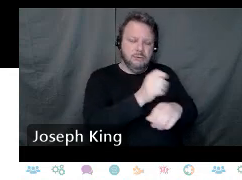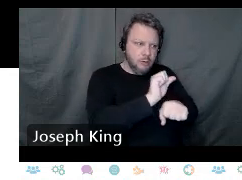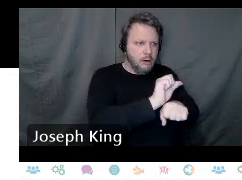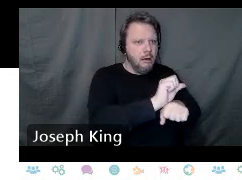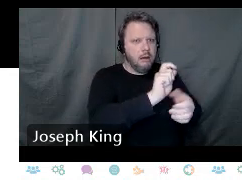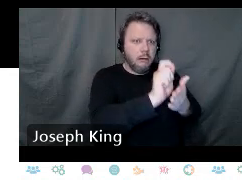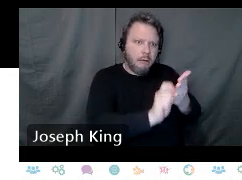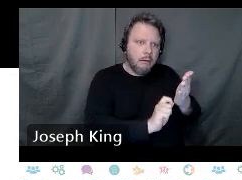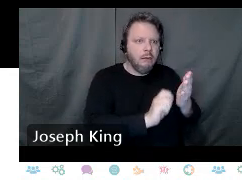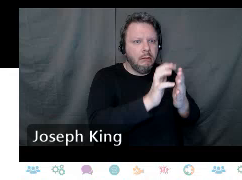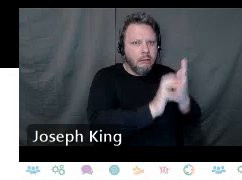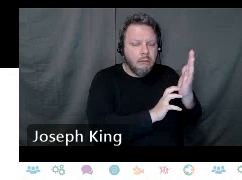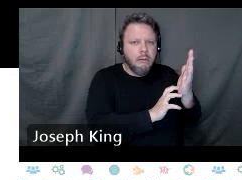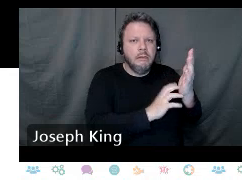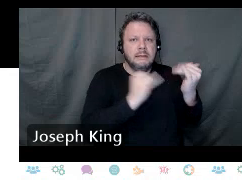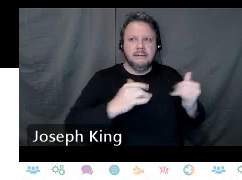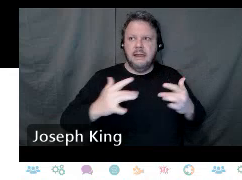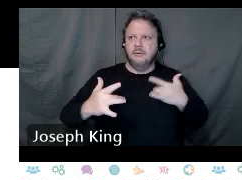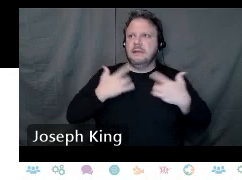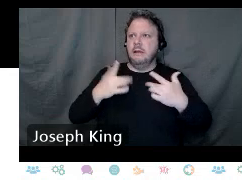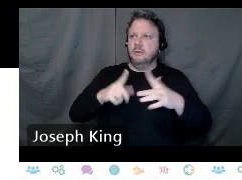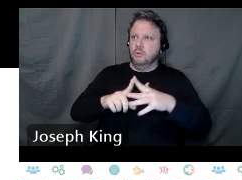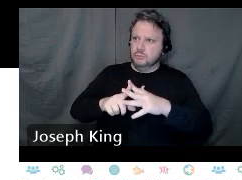it's really incredible to now get started on the work.